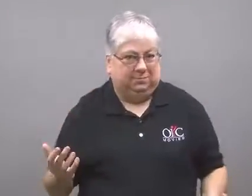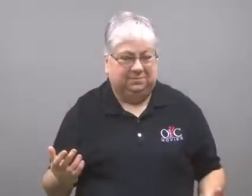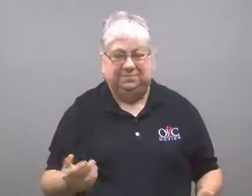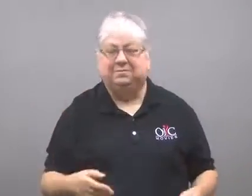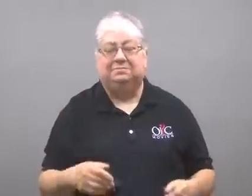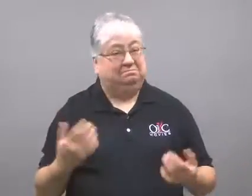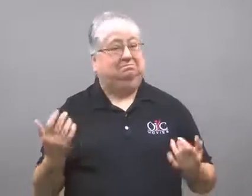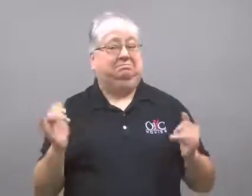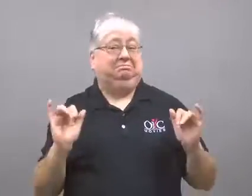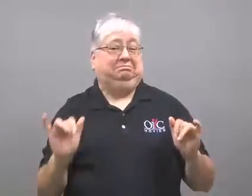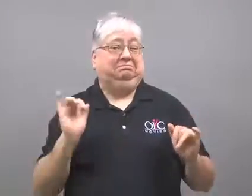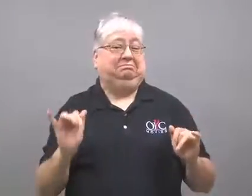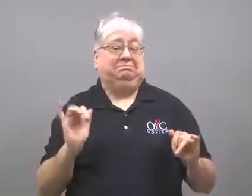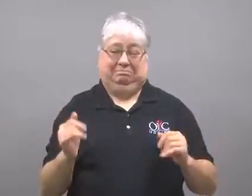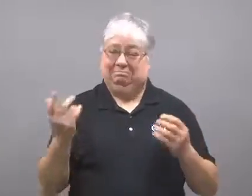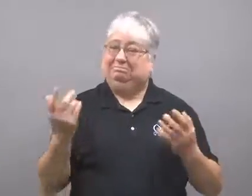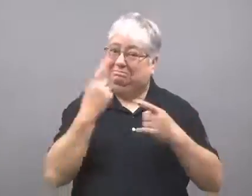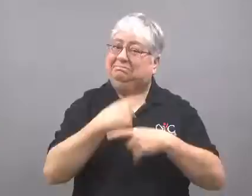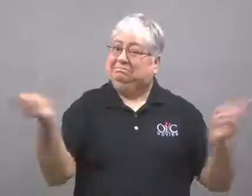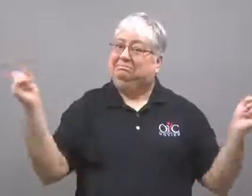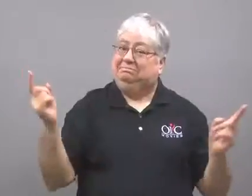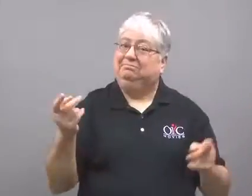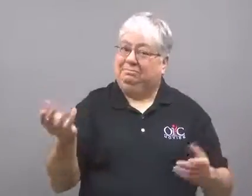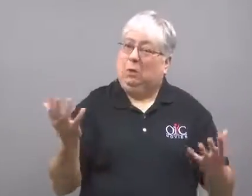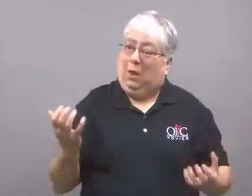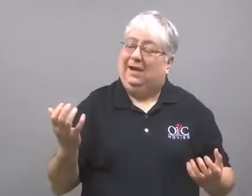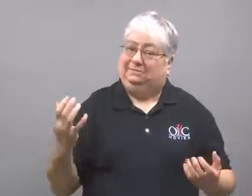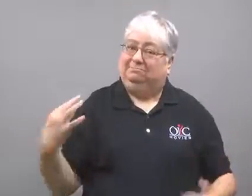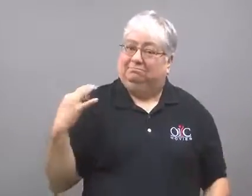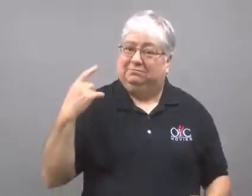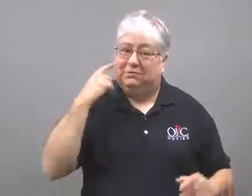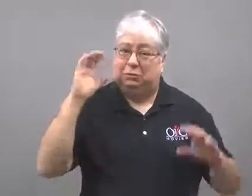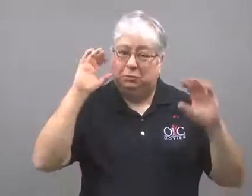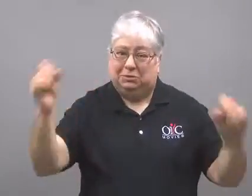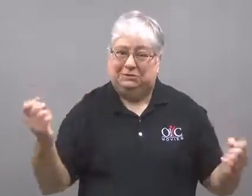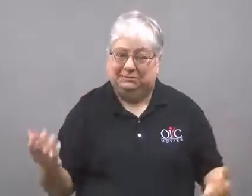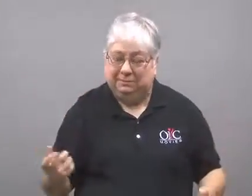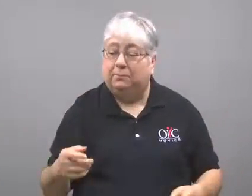So she did make an announcement and say she wanted to run for president.